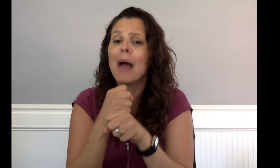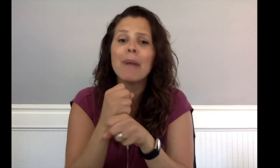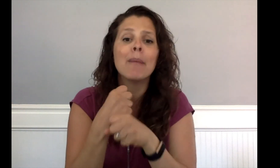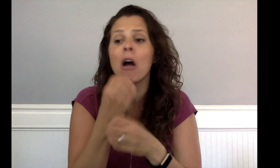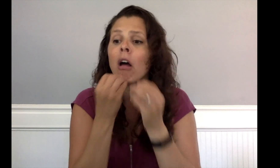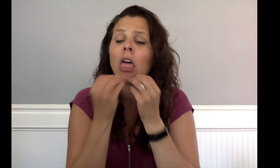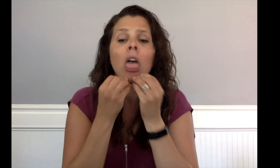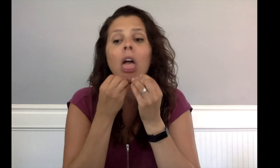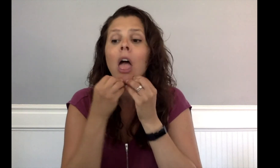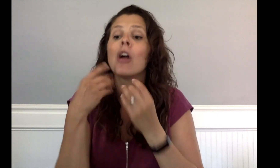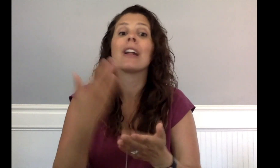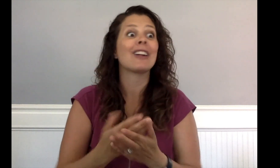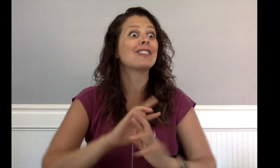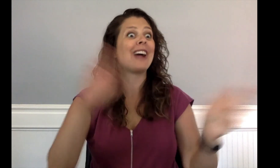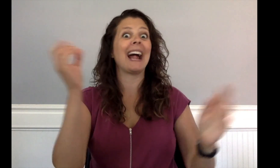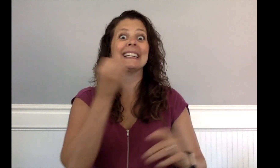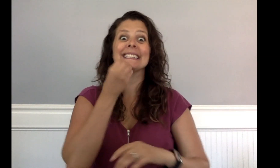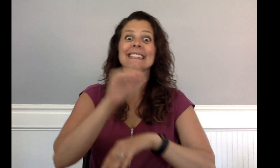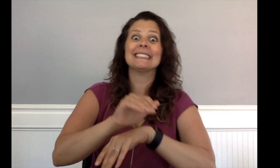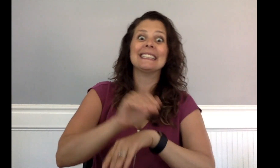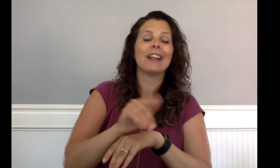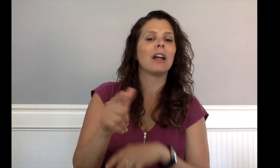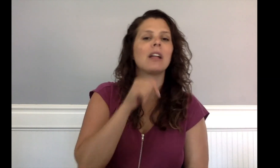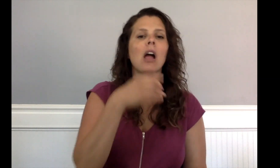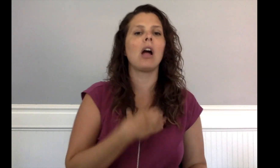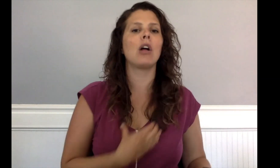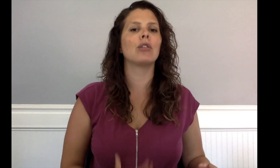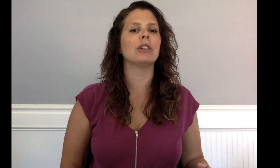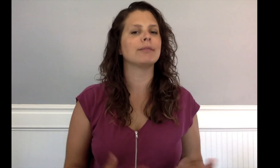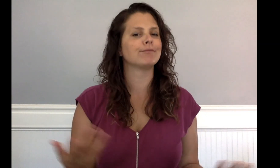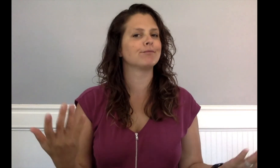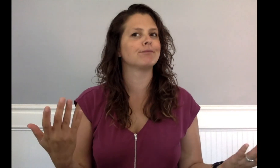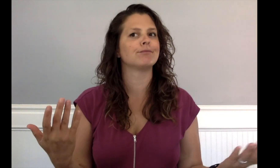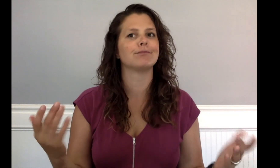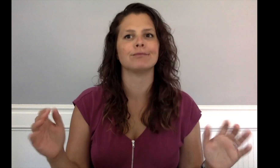making,” Oliver told Charlie.